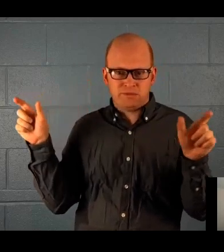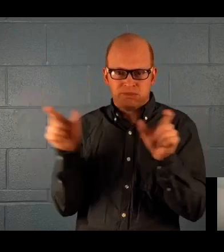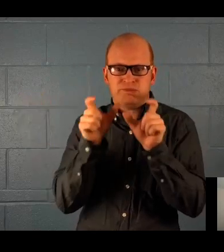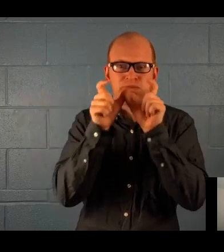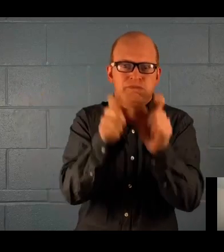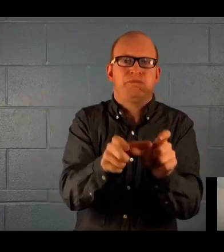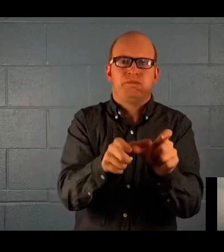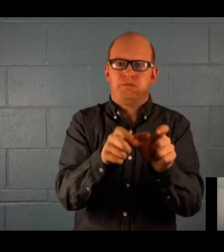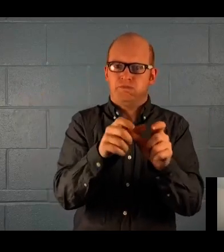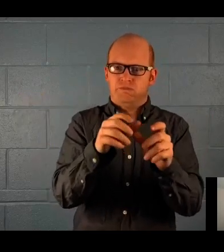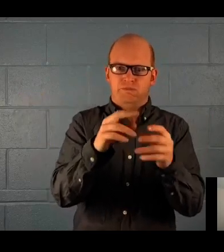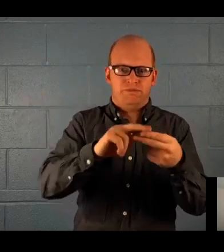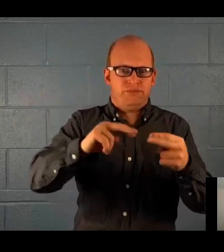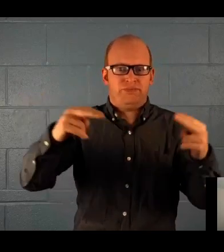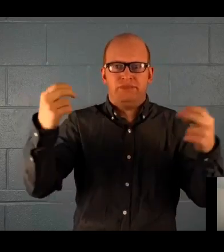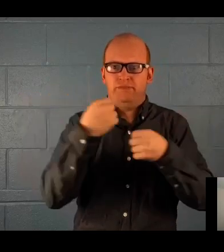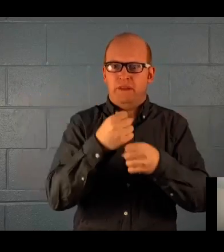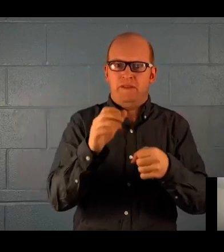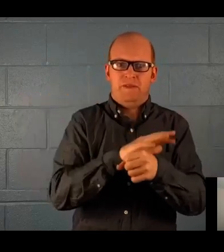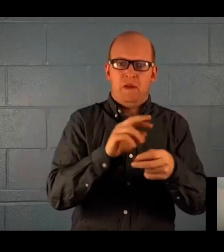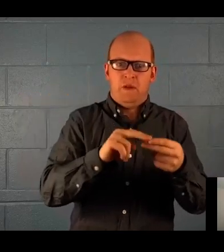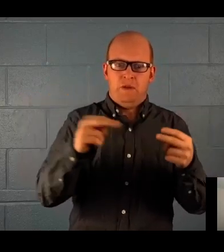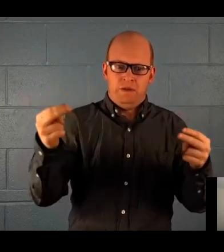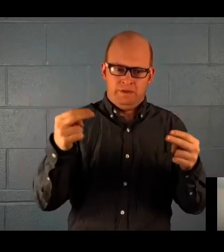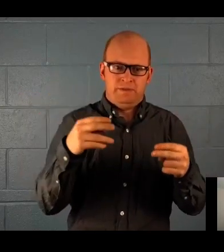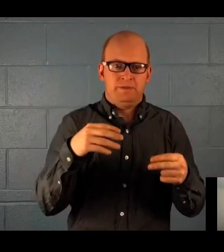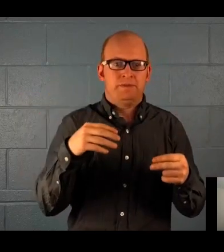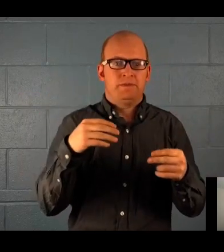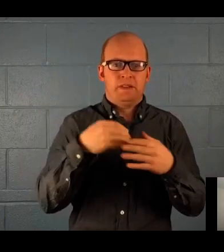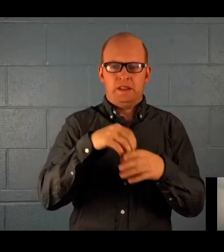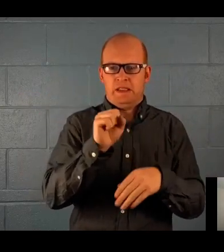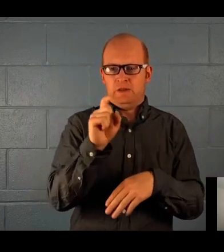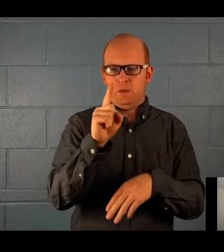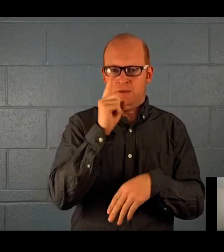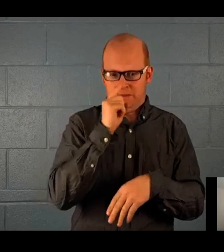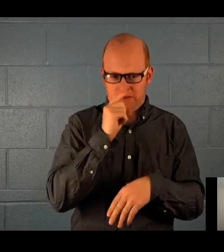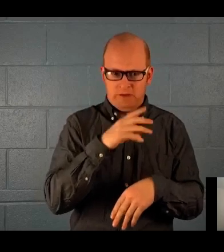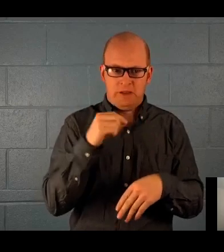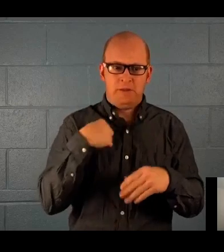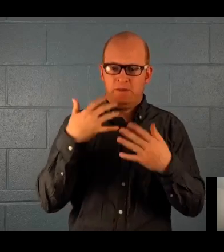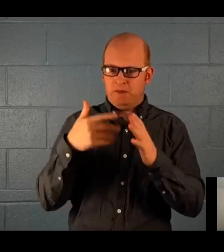We also showed that these fragmented AAV vectors could correct the shaker 1 phenotypes.